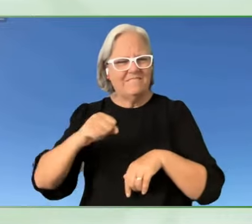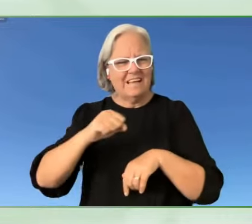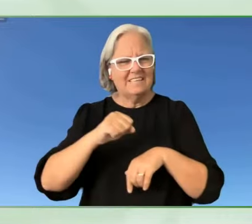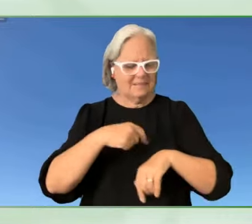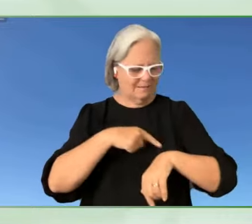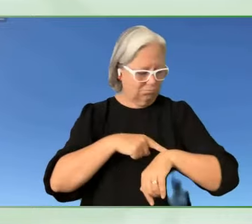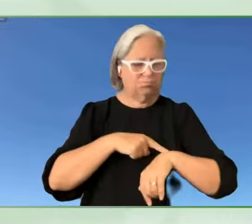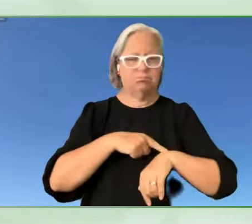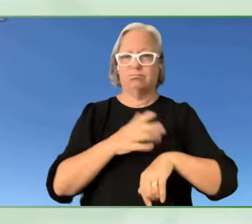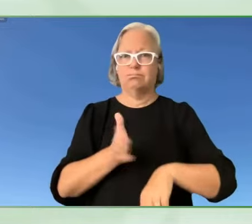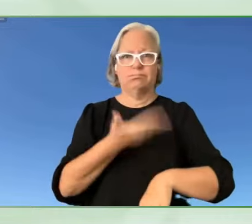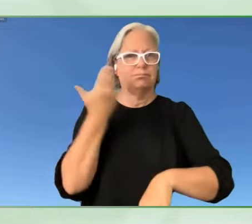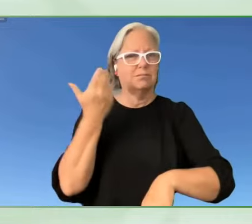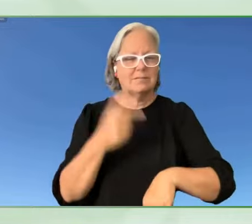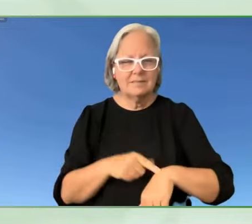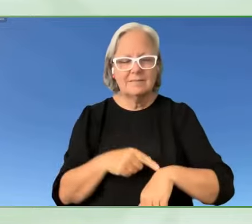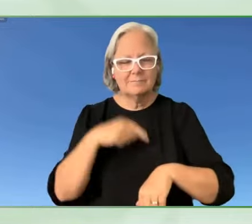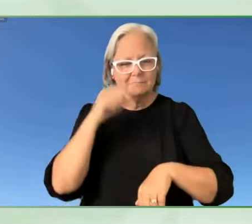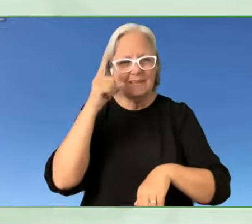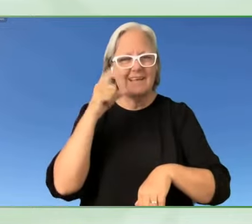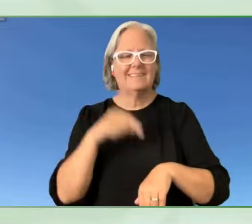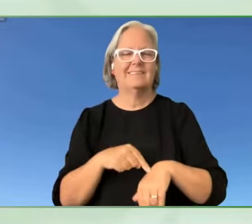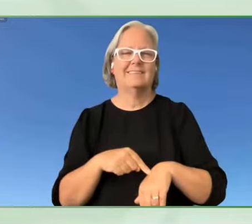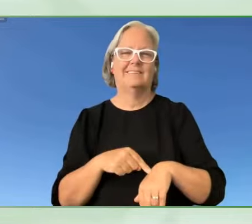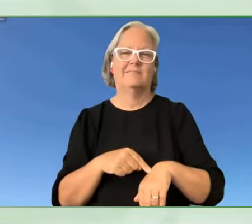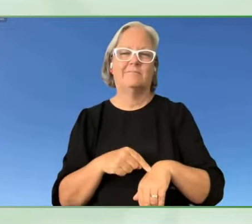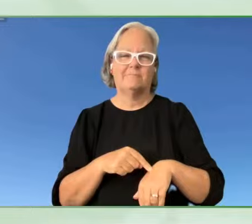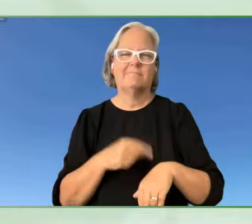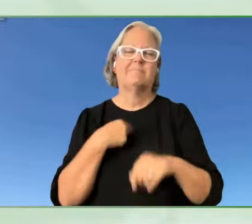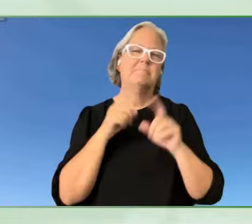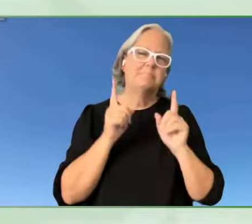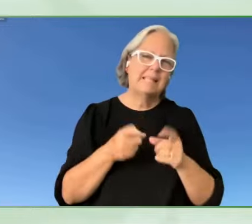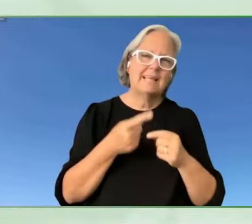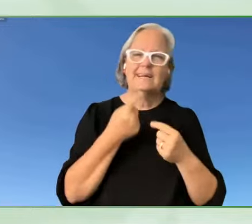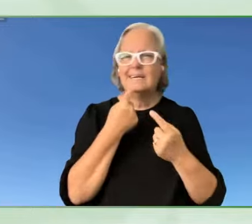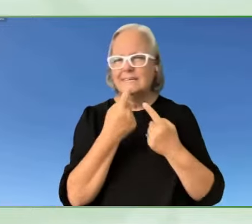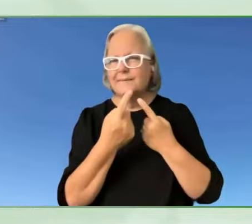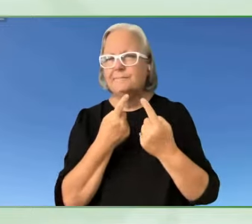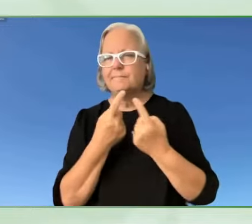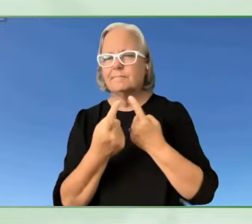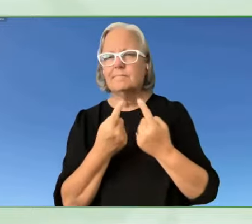revised and released in 2024 separate is a beautiful document and for the first time